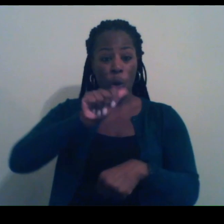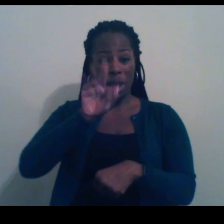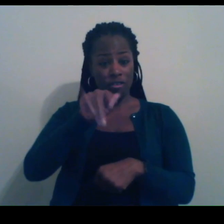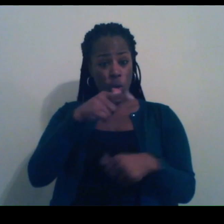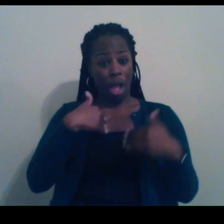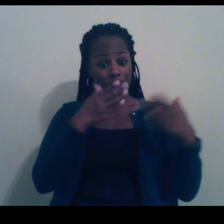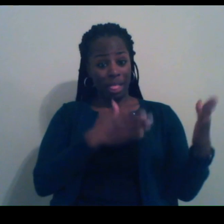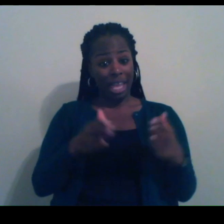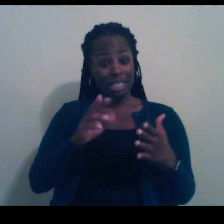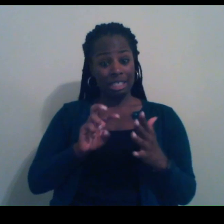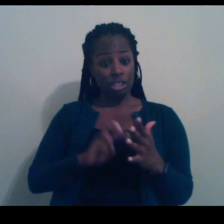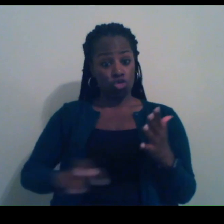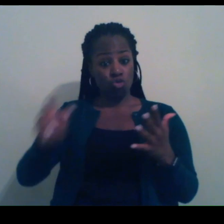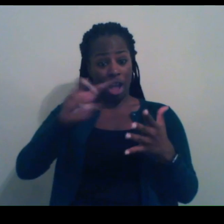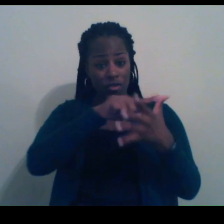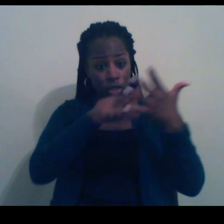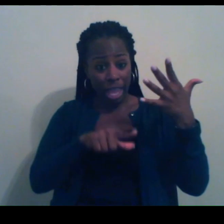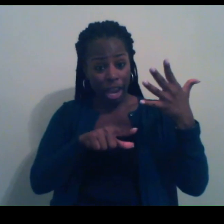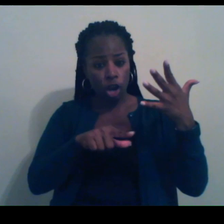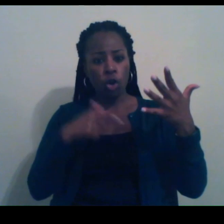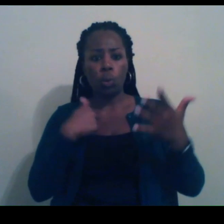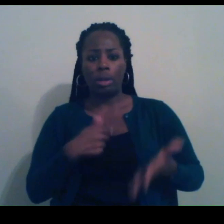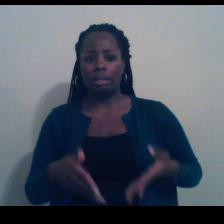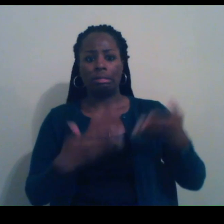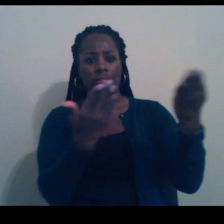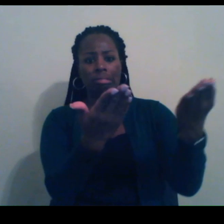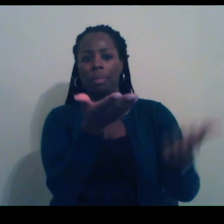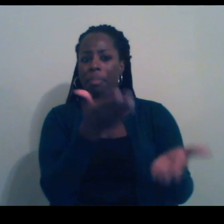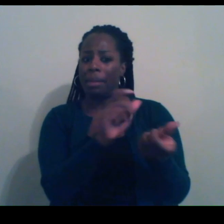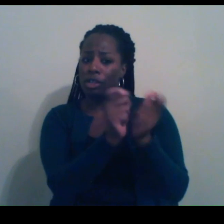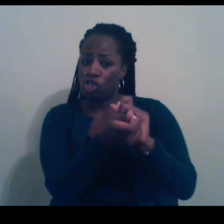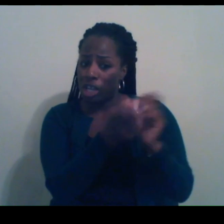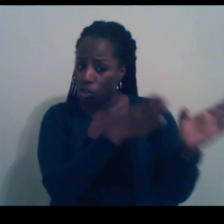travel restrictions I want to echo again what everyone said the risk to the